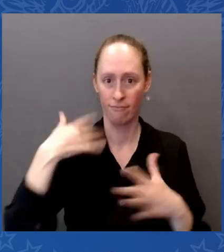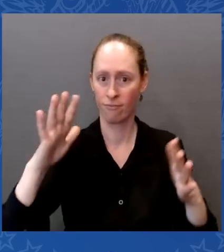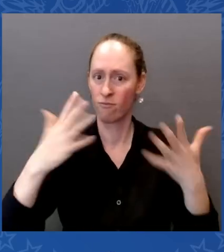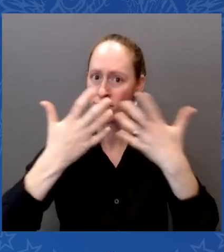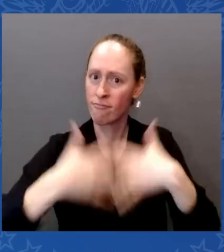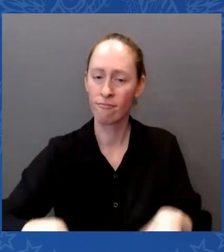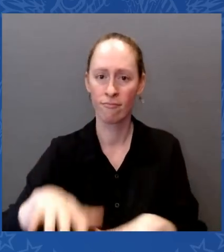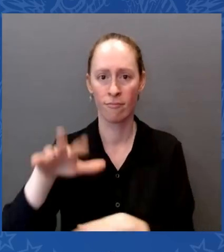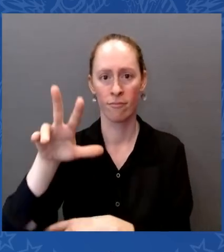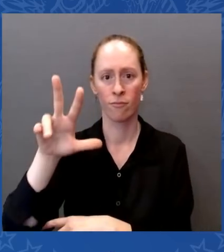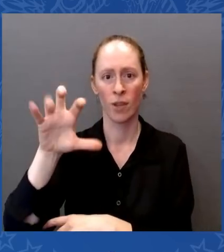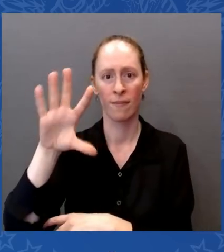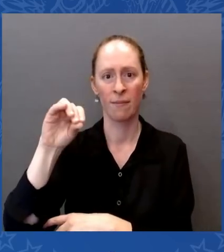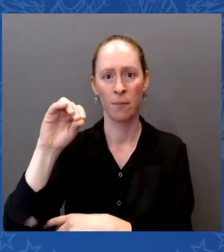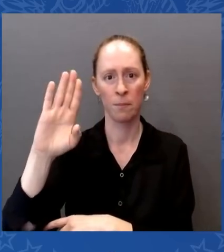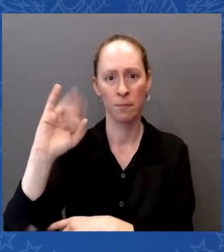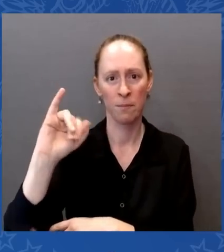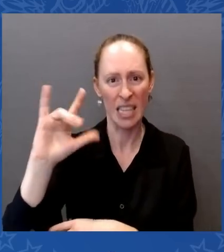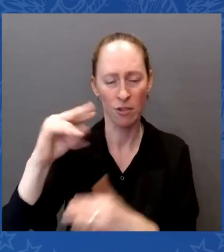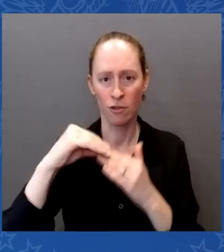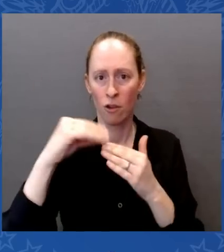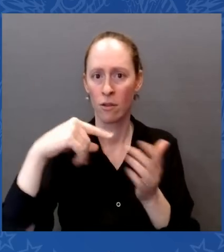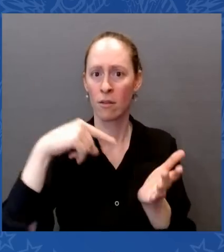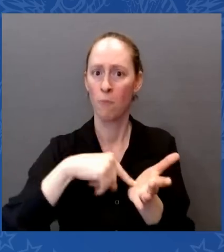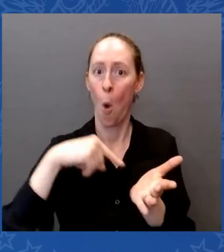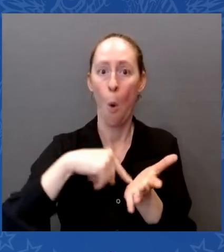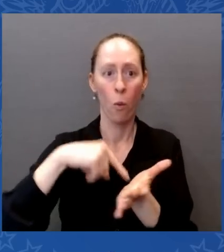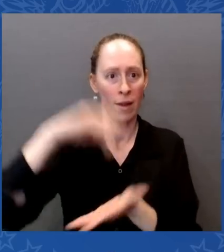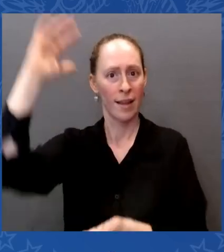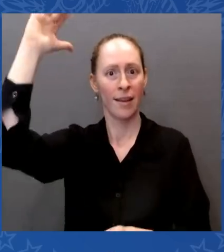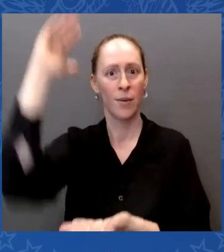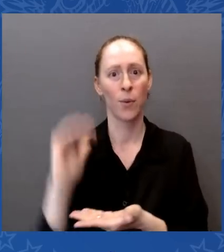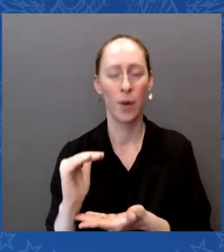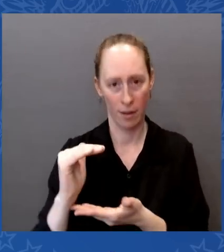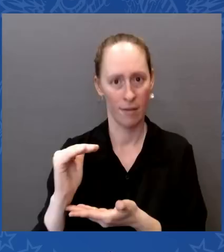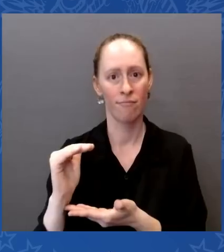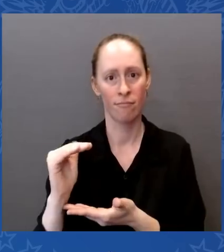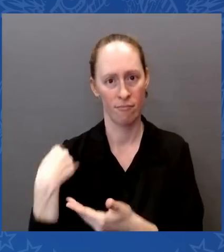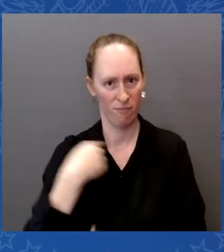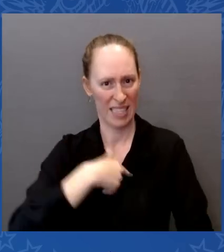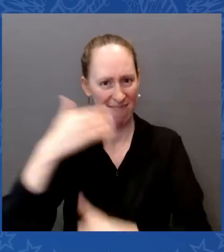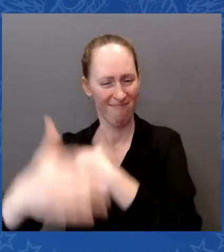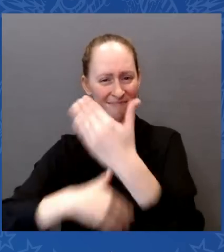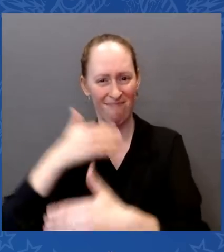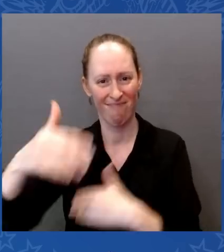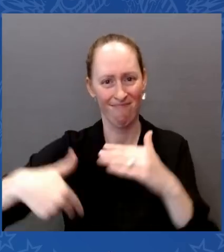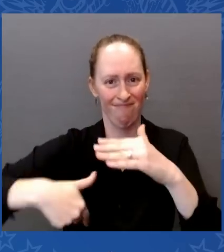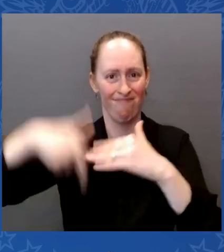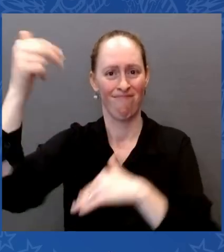And because we're making sure the largest corporations pay their ma- -- their fair share; cracking down on billionaire tax cheats;